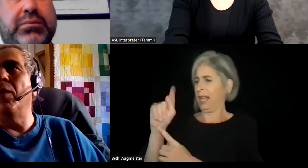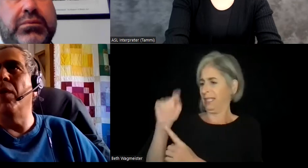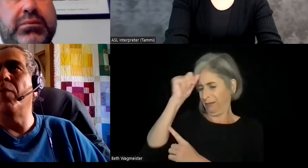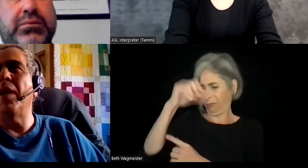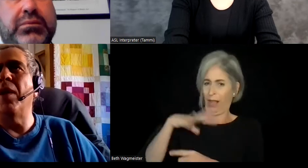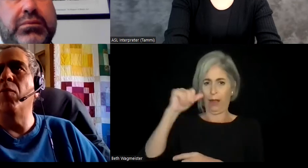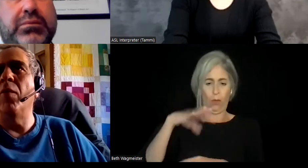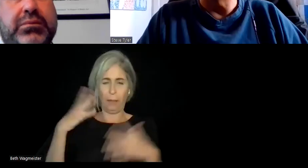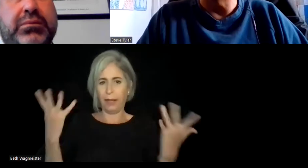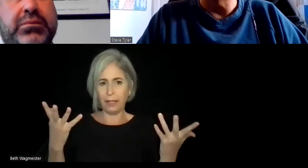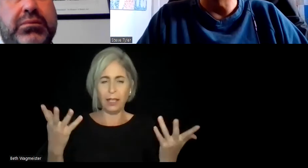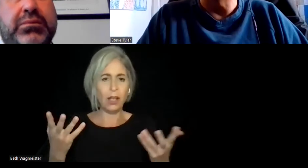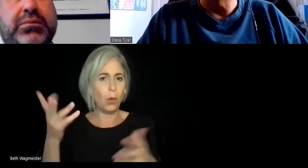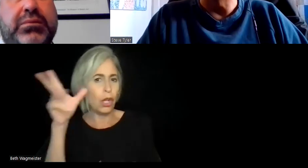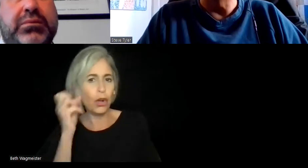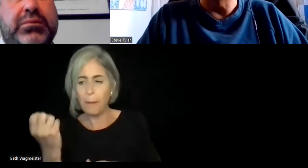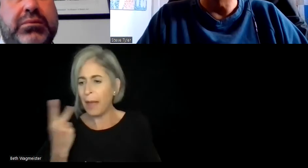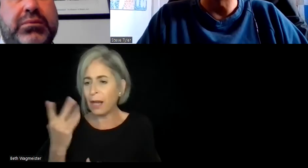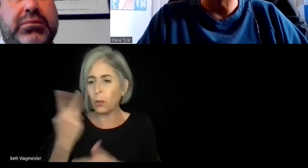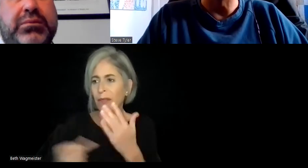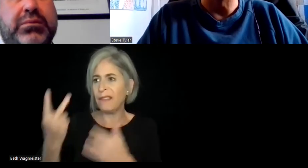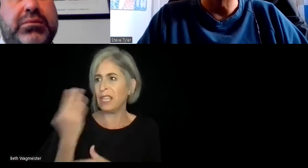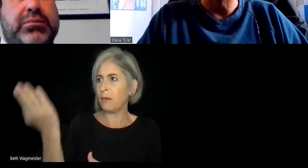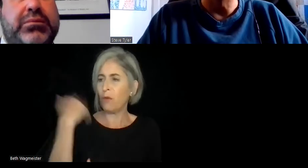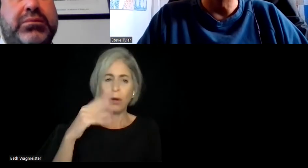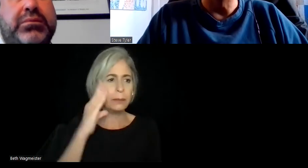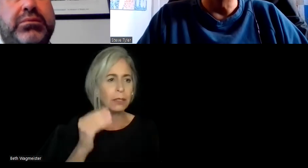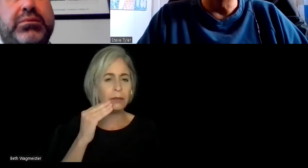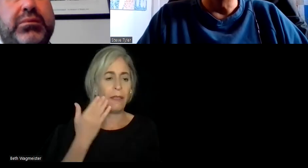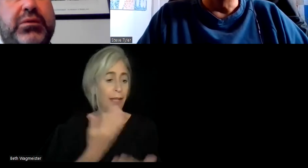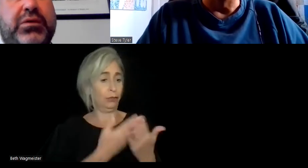even can understand what the specification process really means to